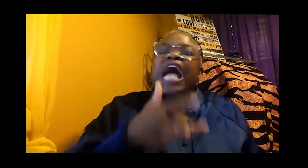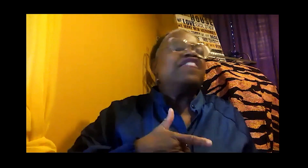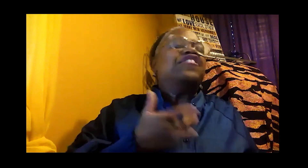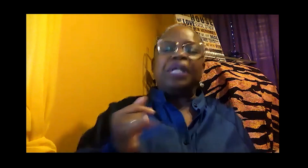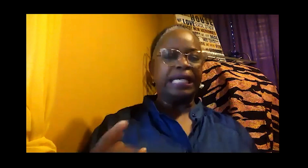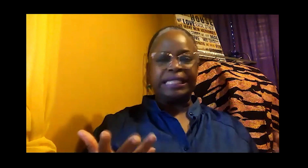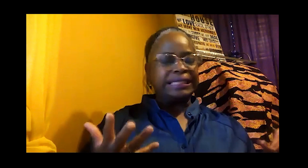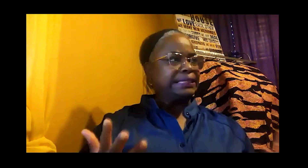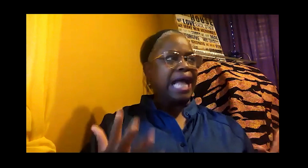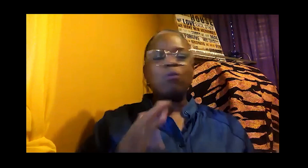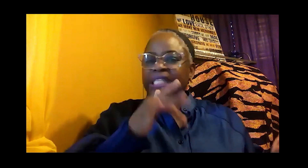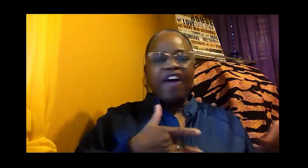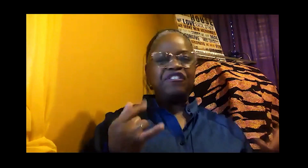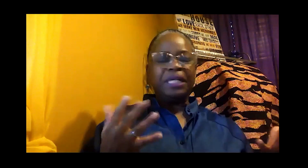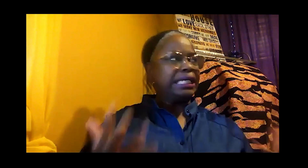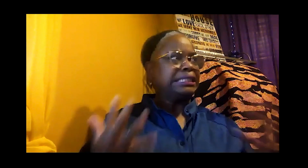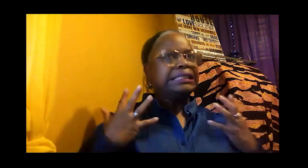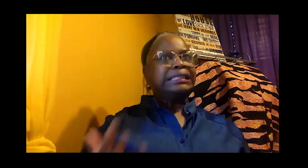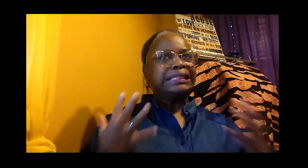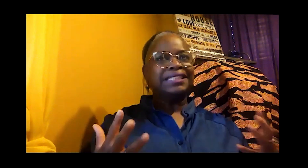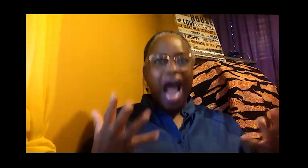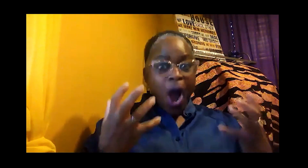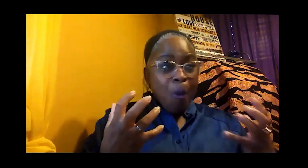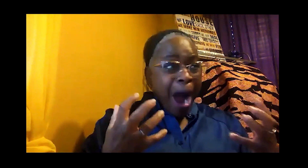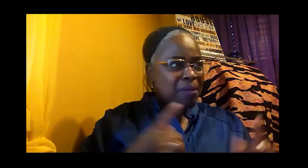I just wasn't feeling it anymore, something just wasn't right at the time.